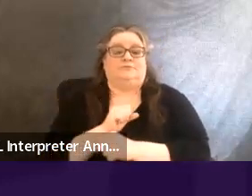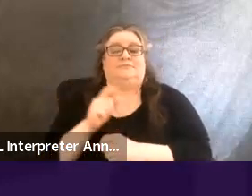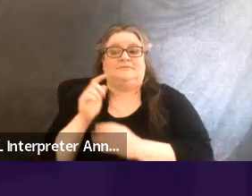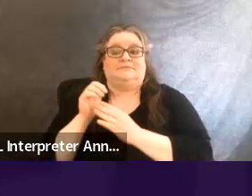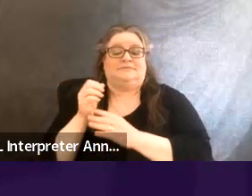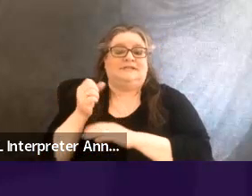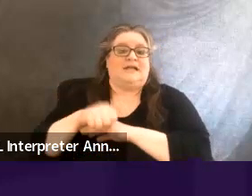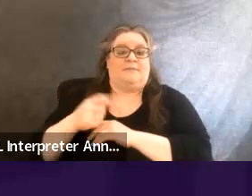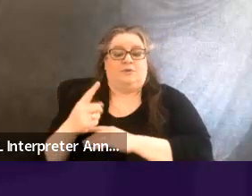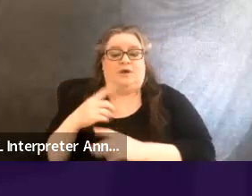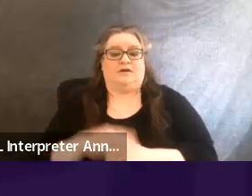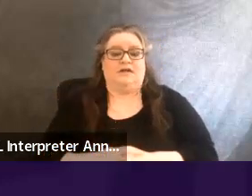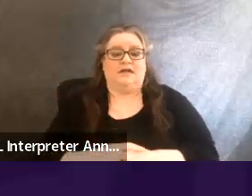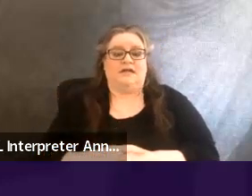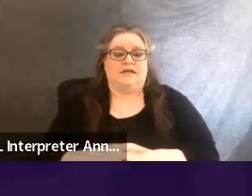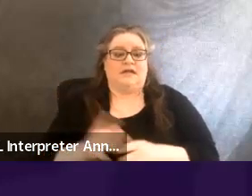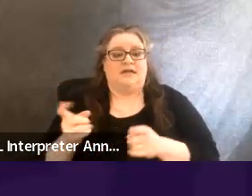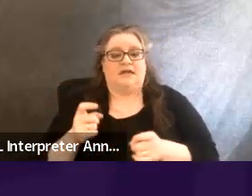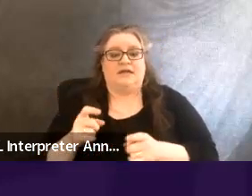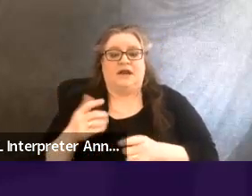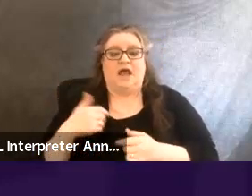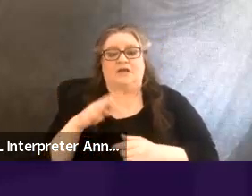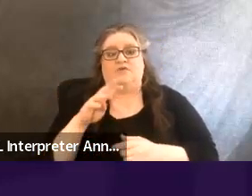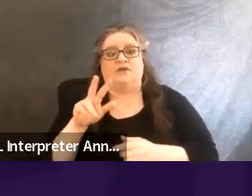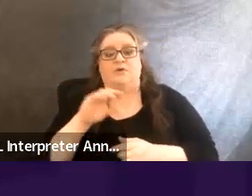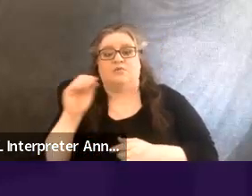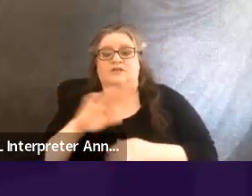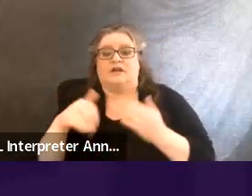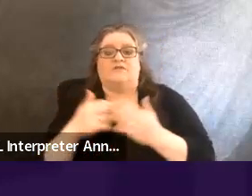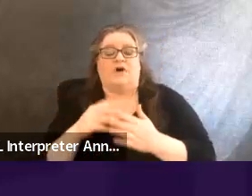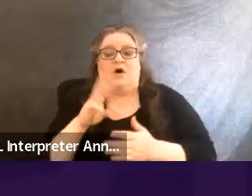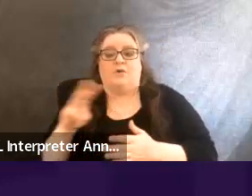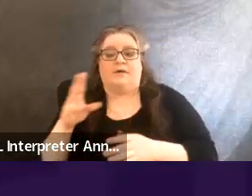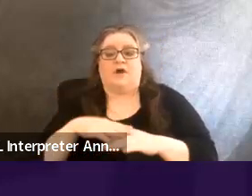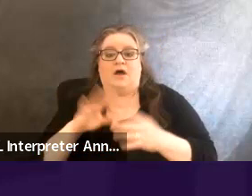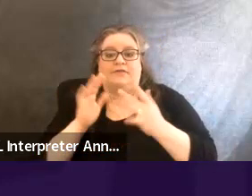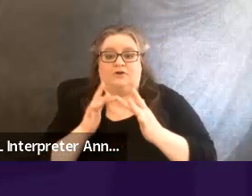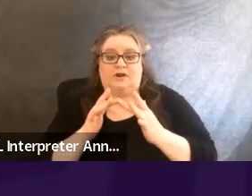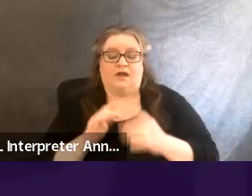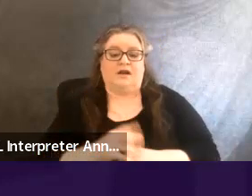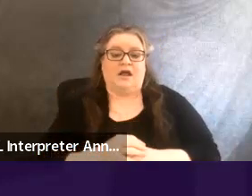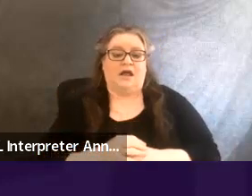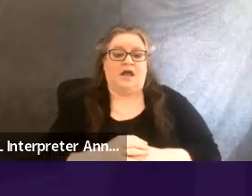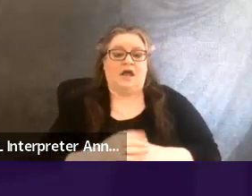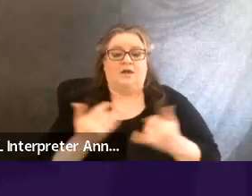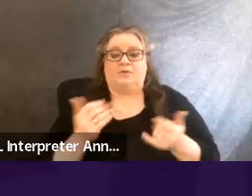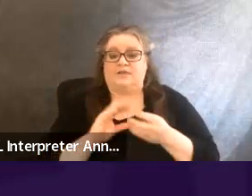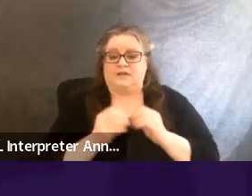Powers over 43% of all websites on the internet and with this number we can imagine